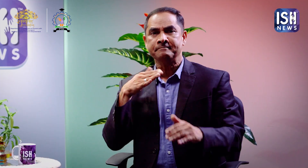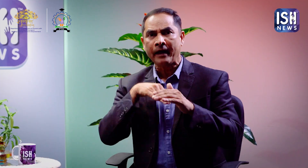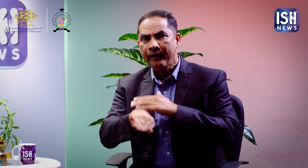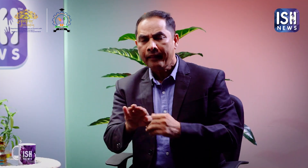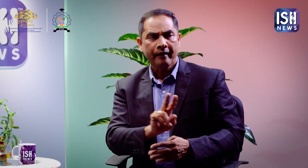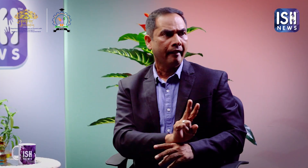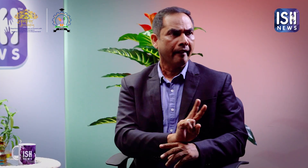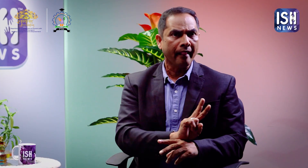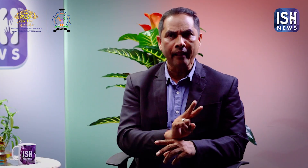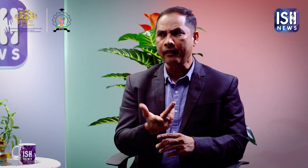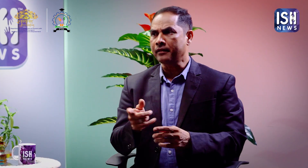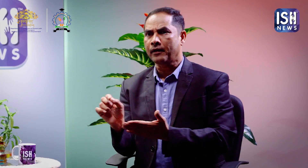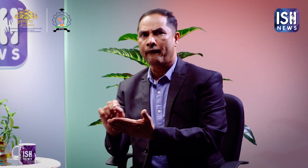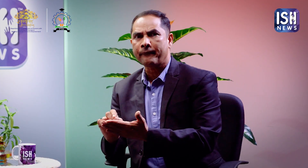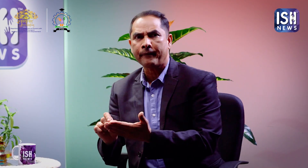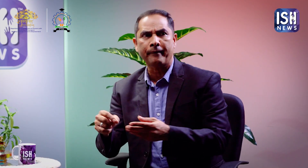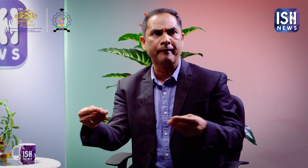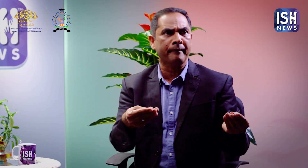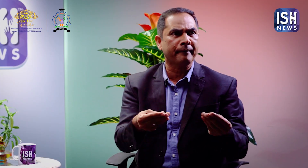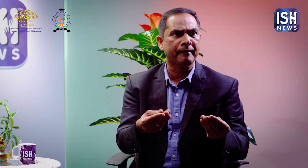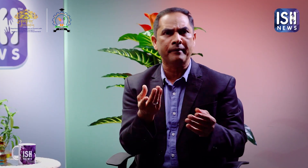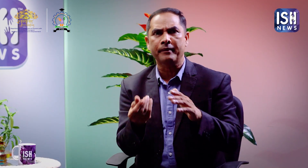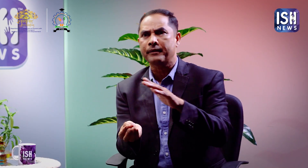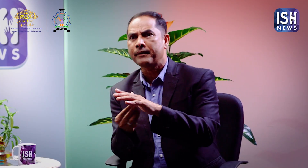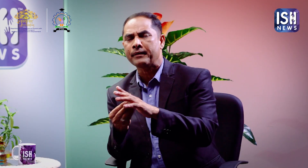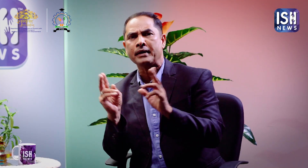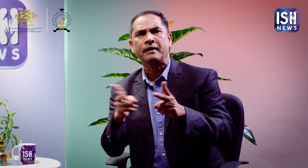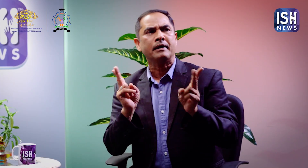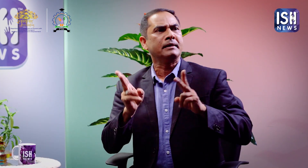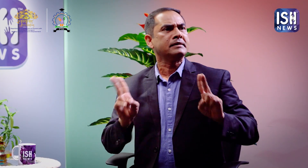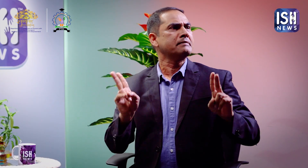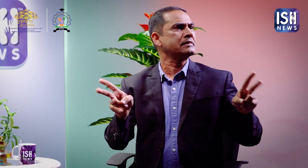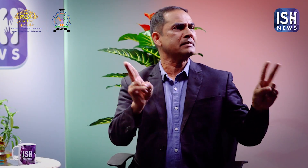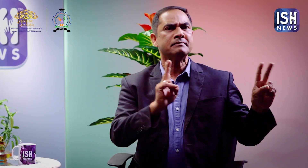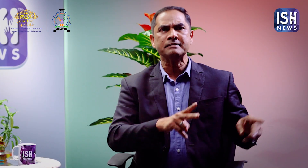Some resort to copying, bribery, and other dishonest methods to pass exams.